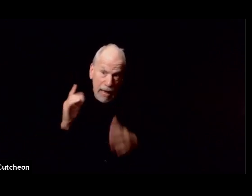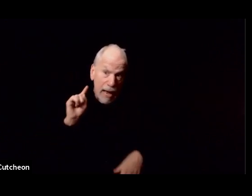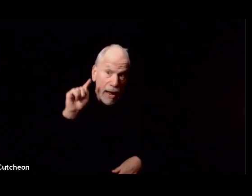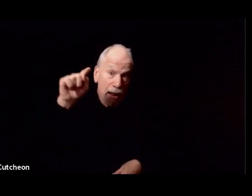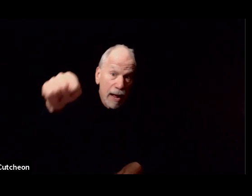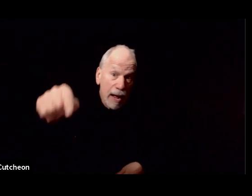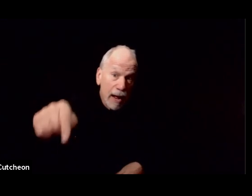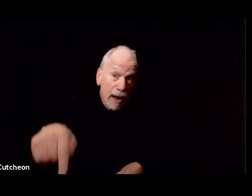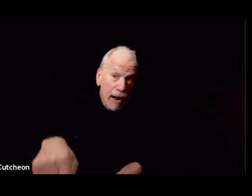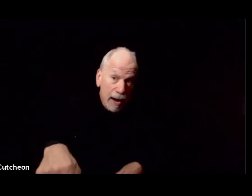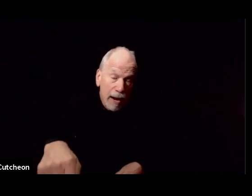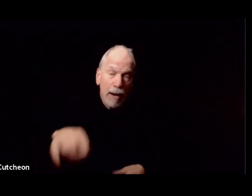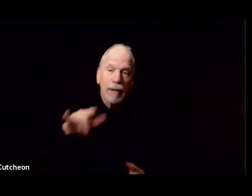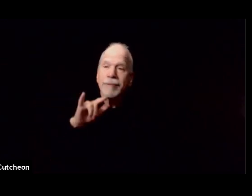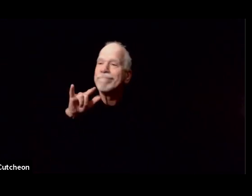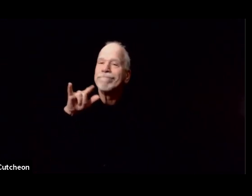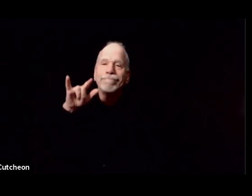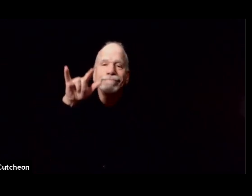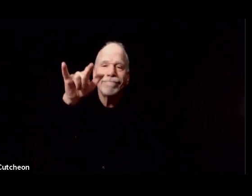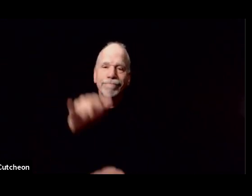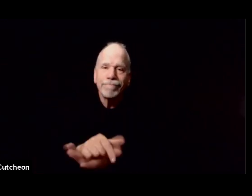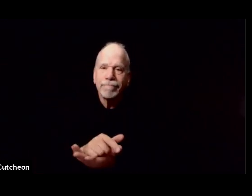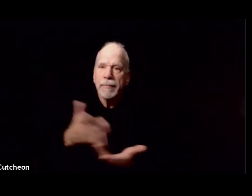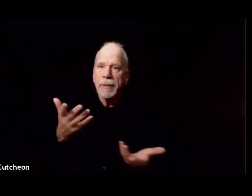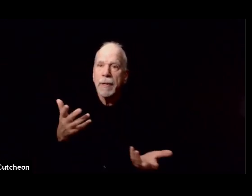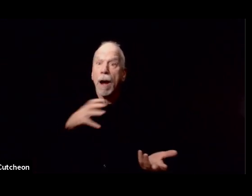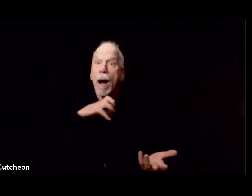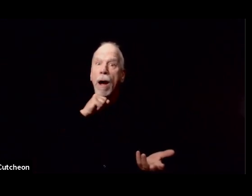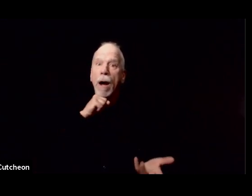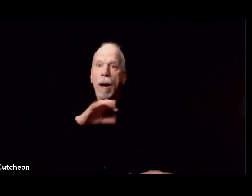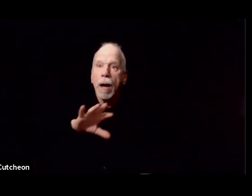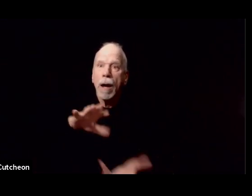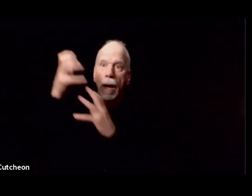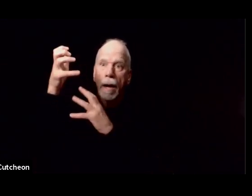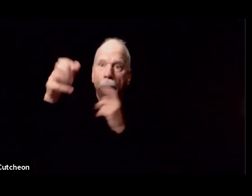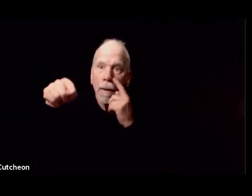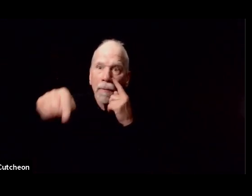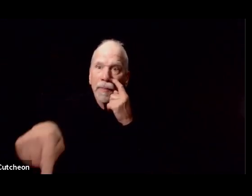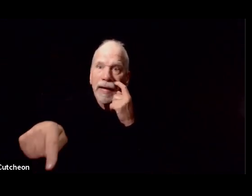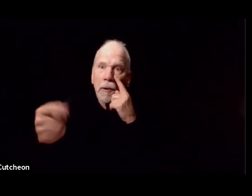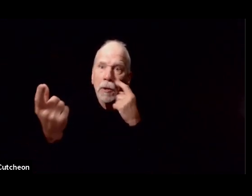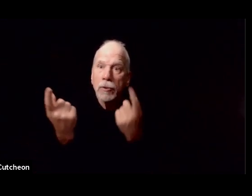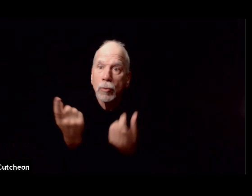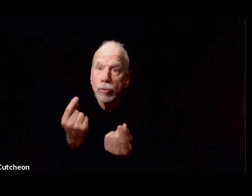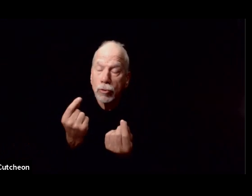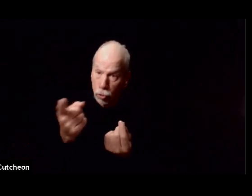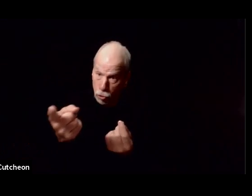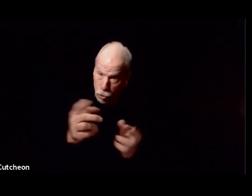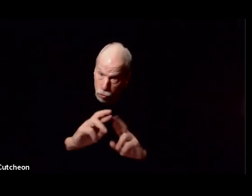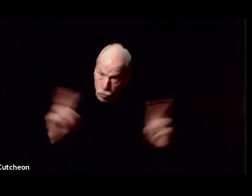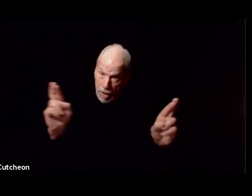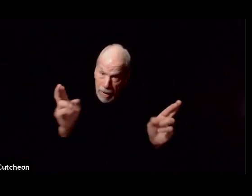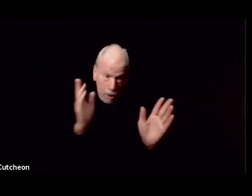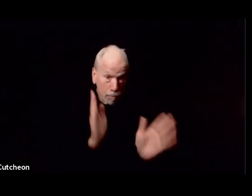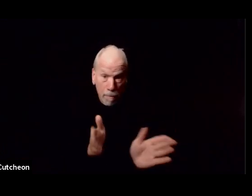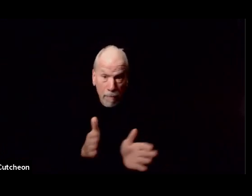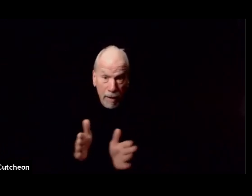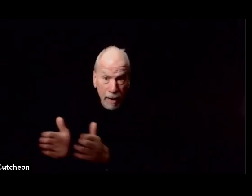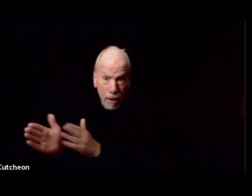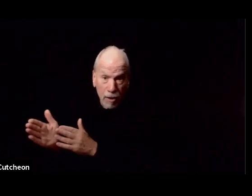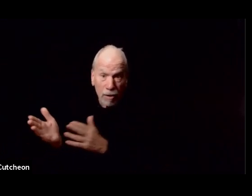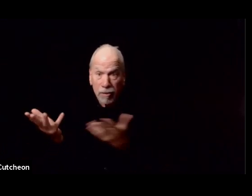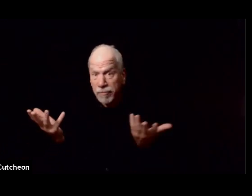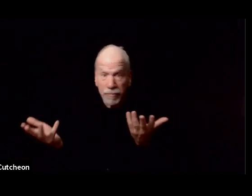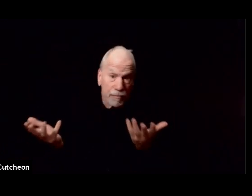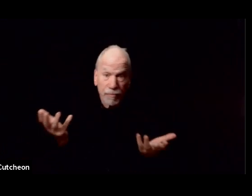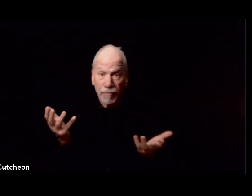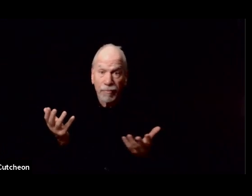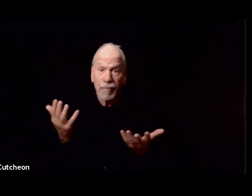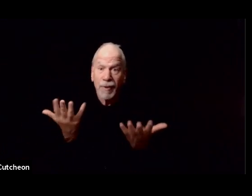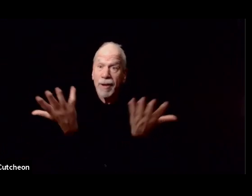and certainly they should be very careful about good hand hygiene, wiping down surfaces.